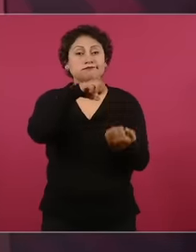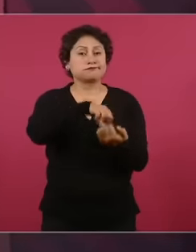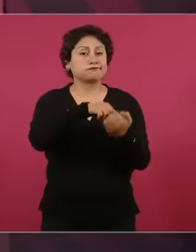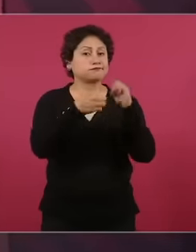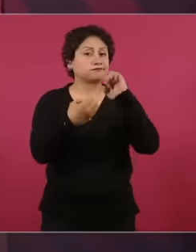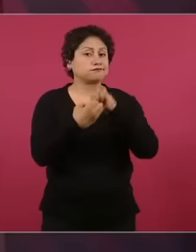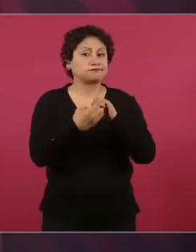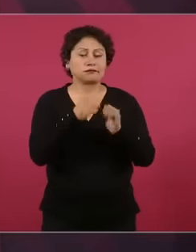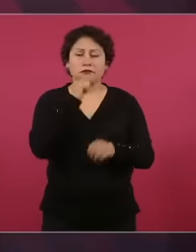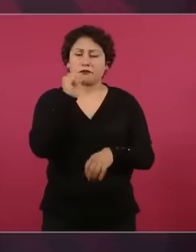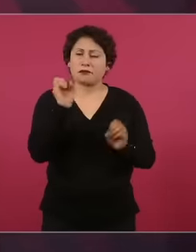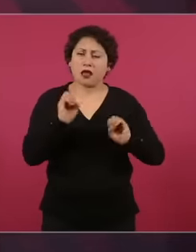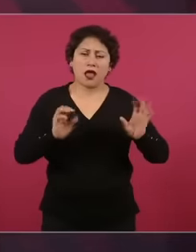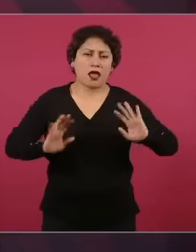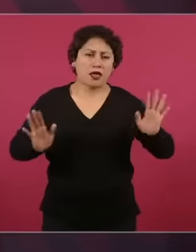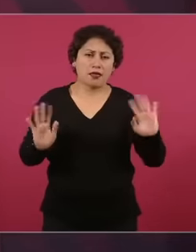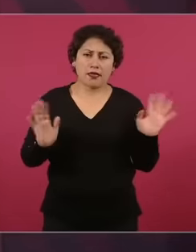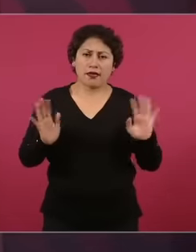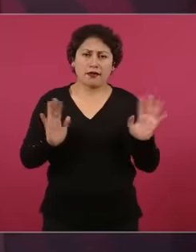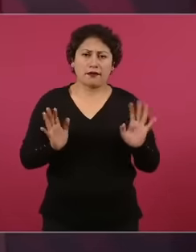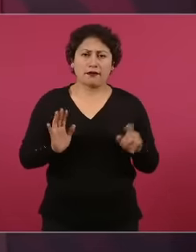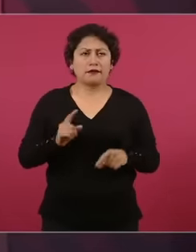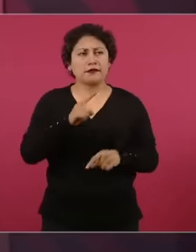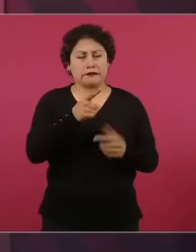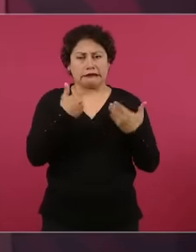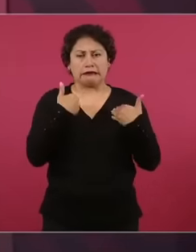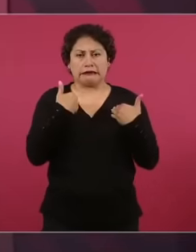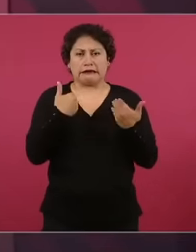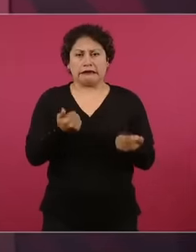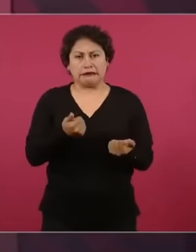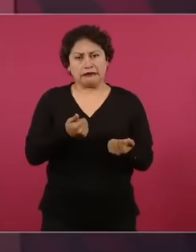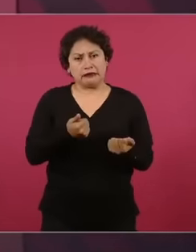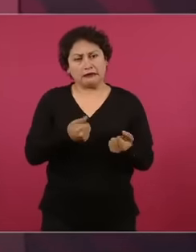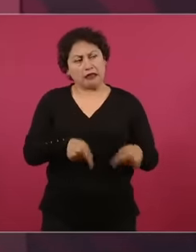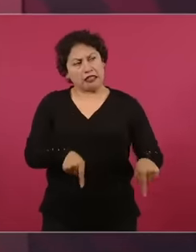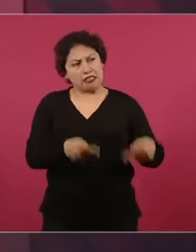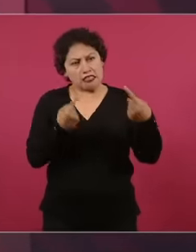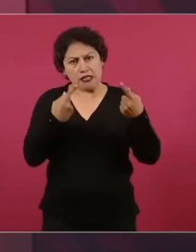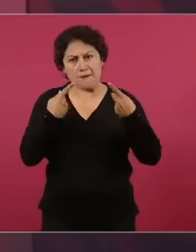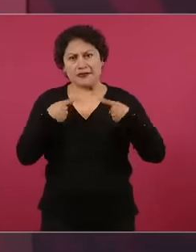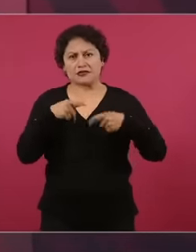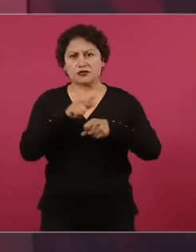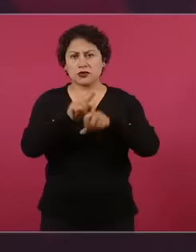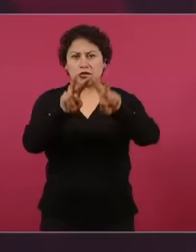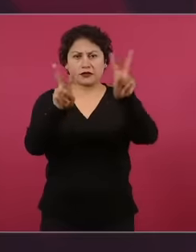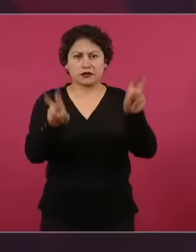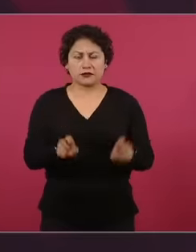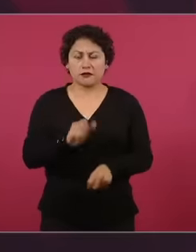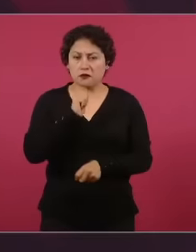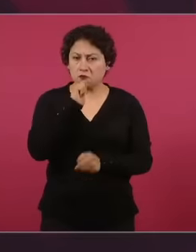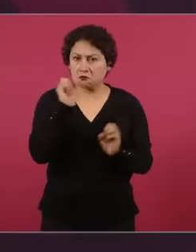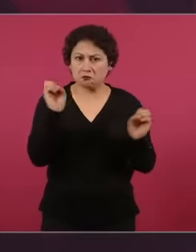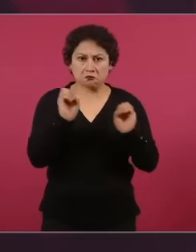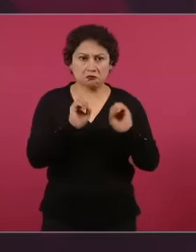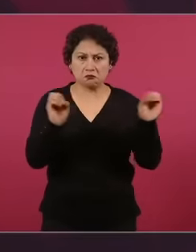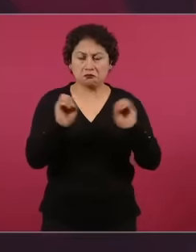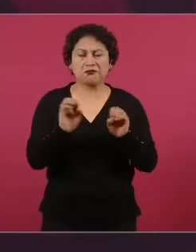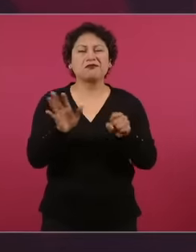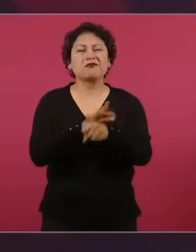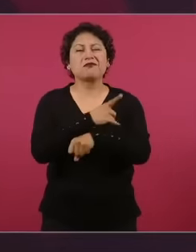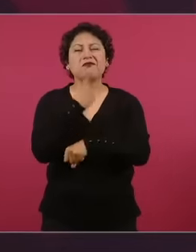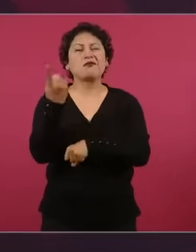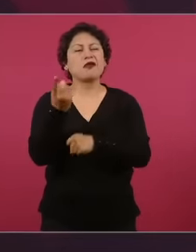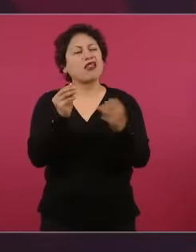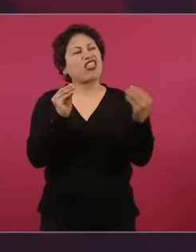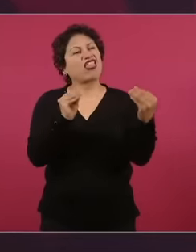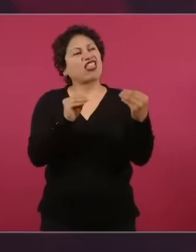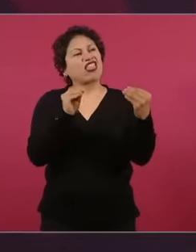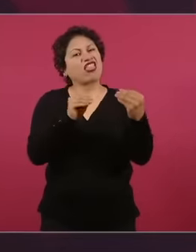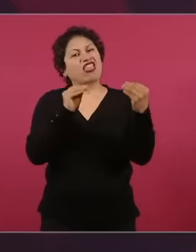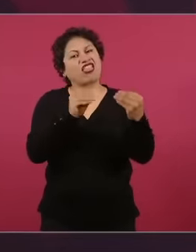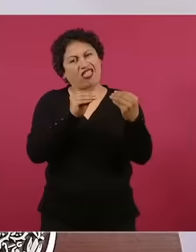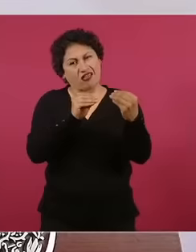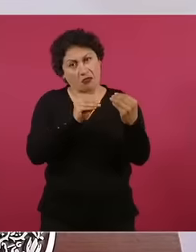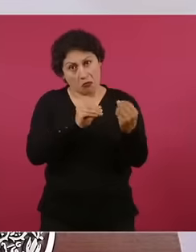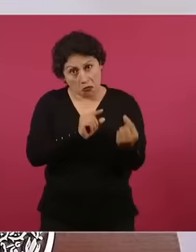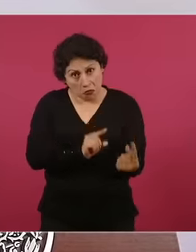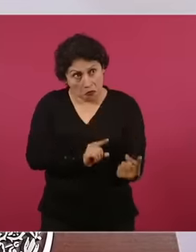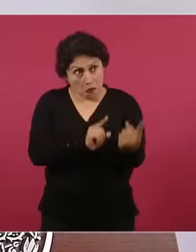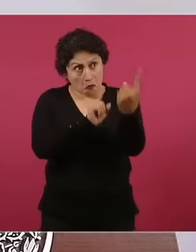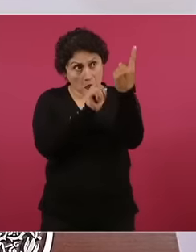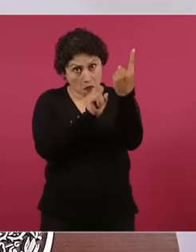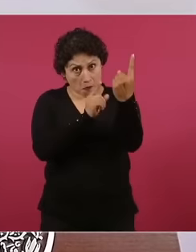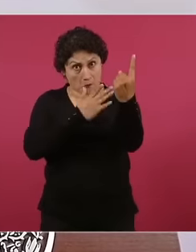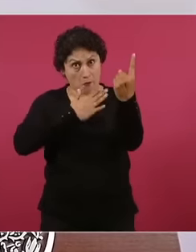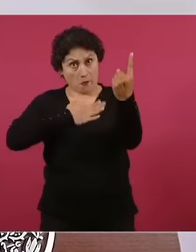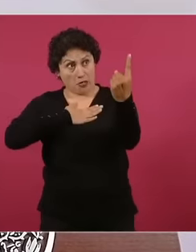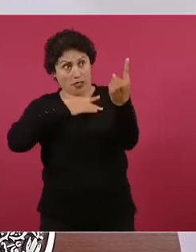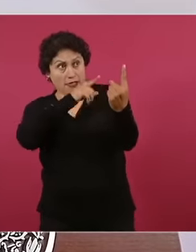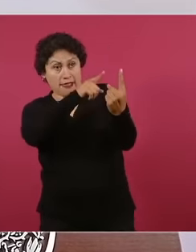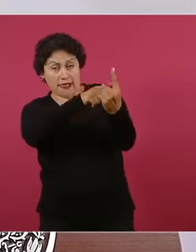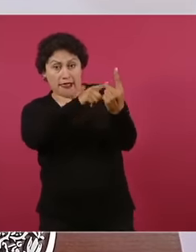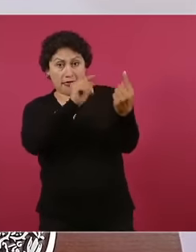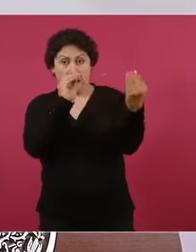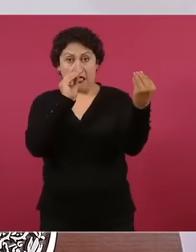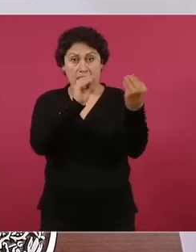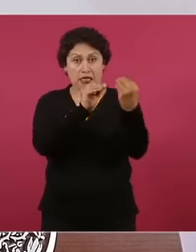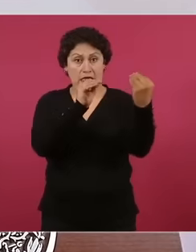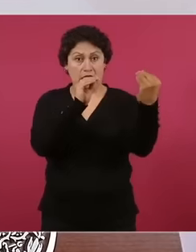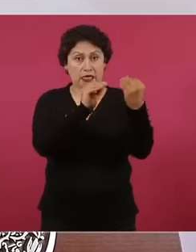that these are not personal matters. It's just that ,